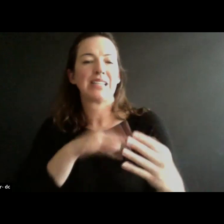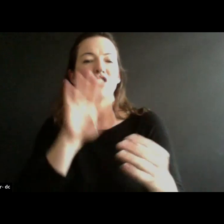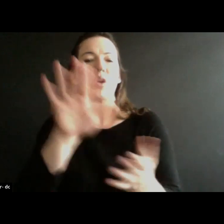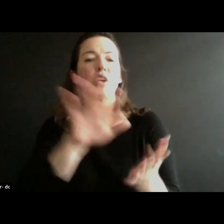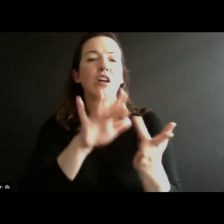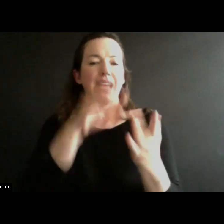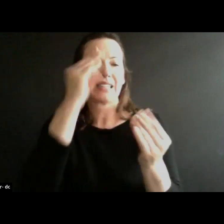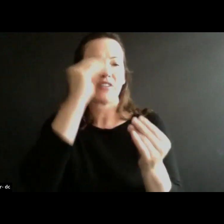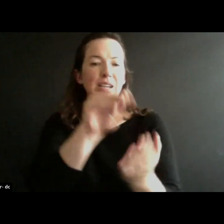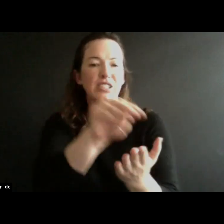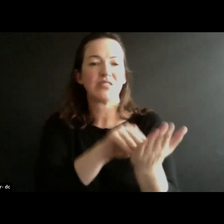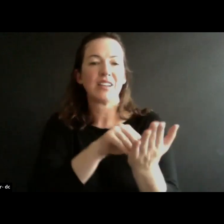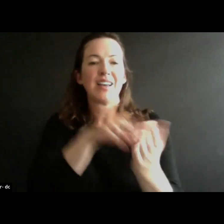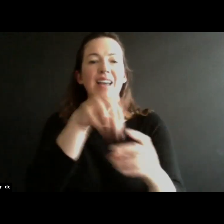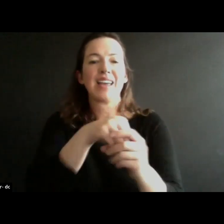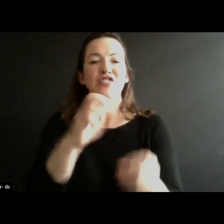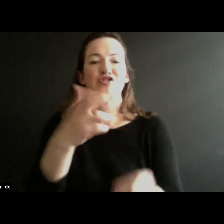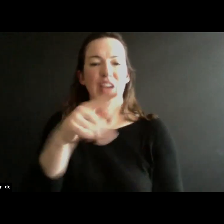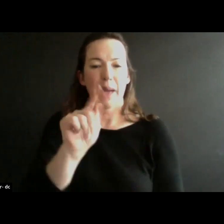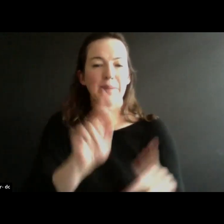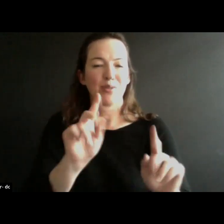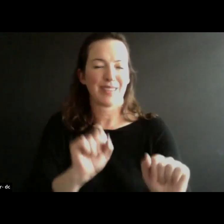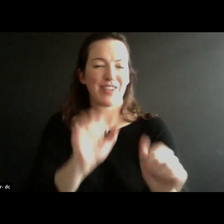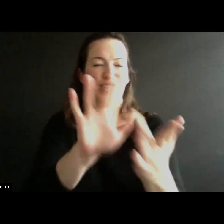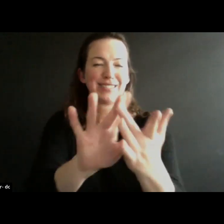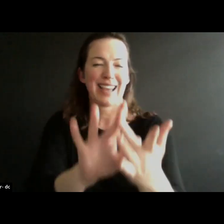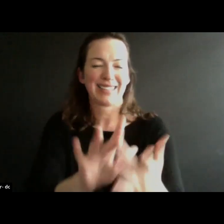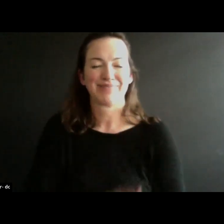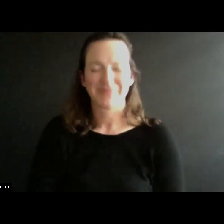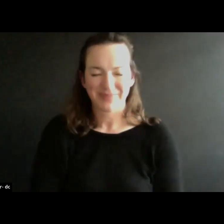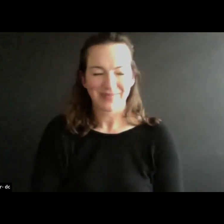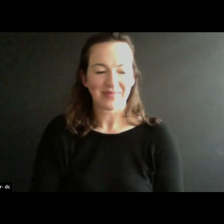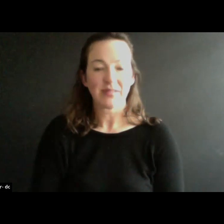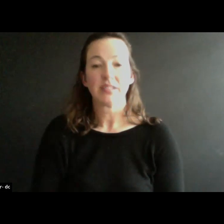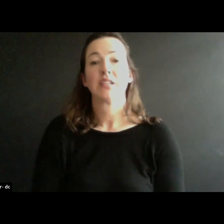in the chat. And so people could reach out to you. So, speaking of people in the chat,